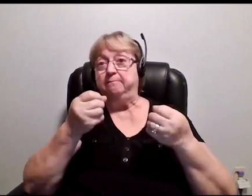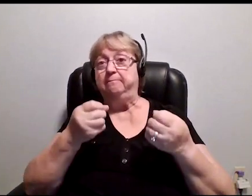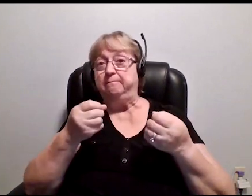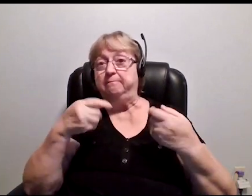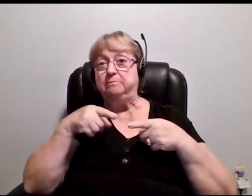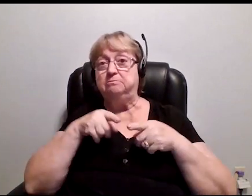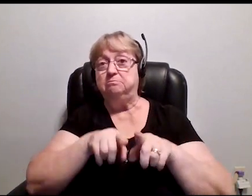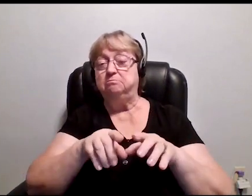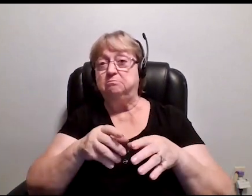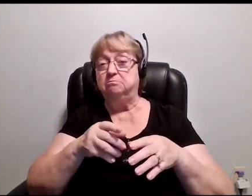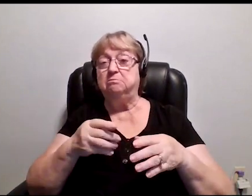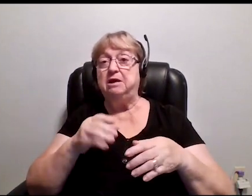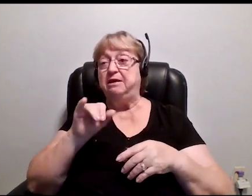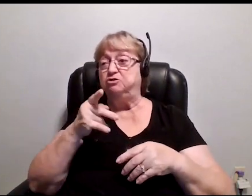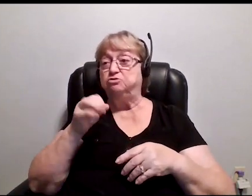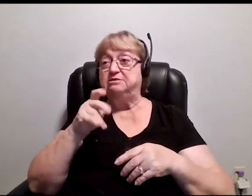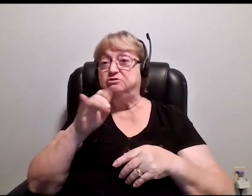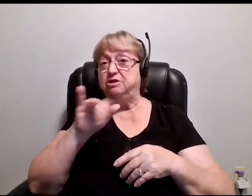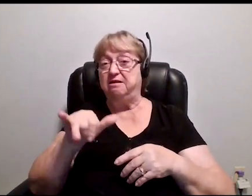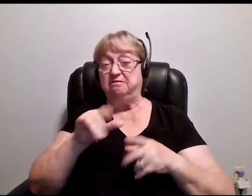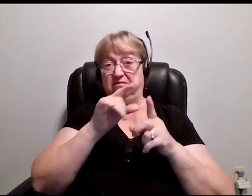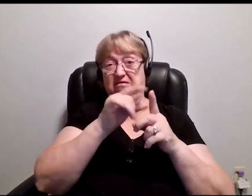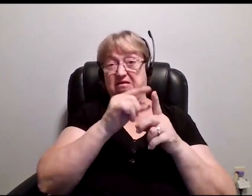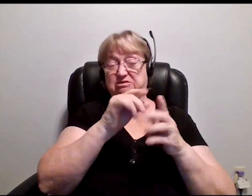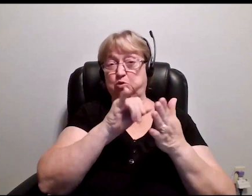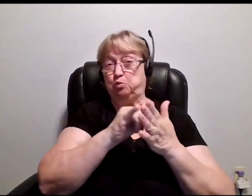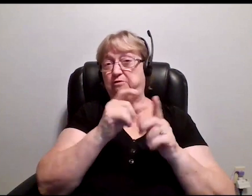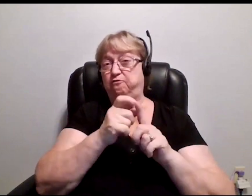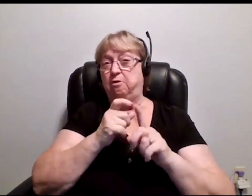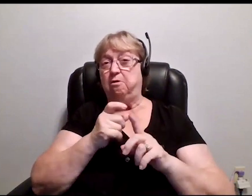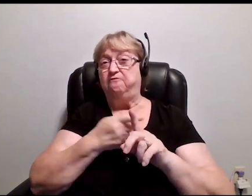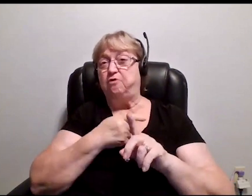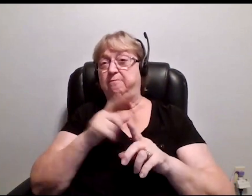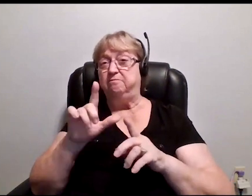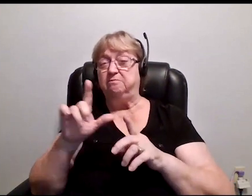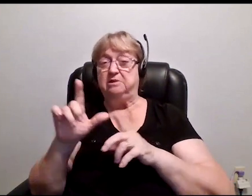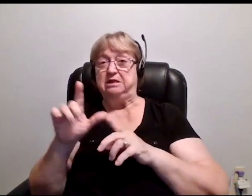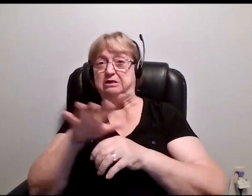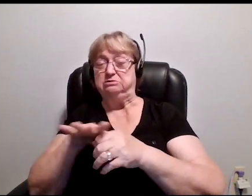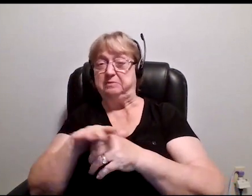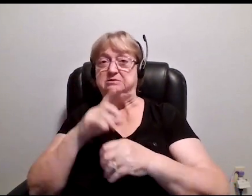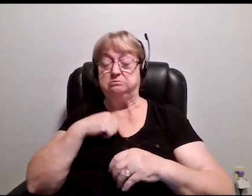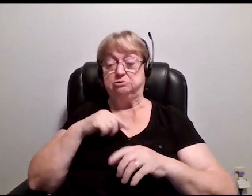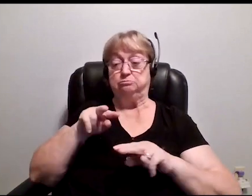Intersectionality is the term that comes from the legal space, which looks at the experiences of women of color.